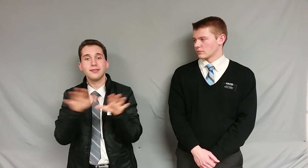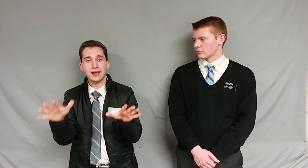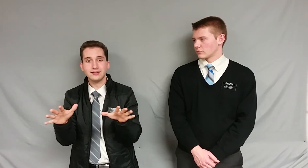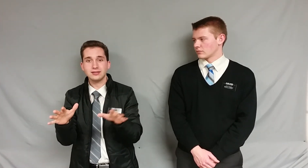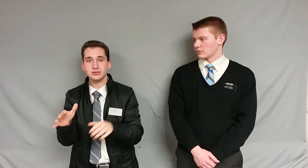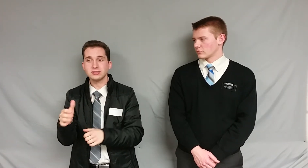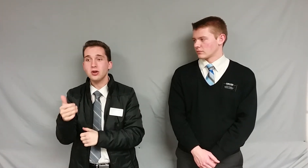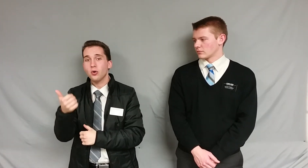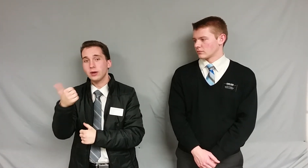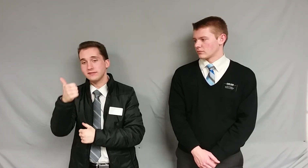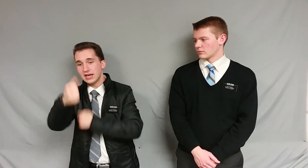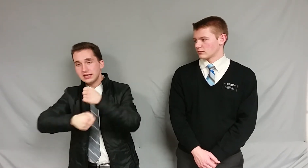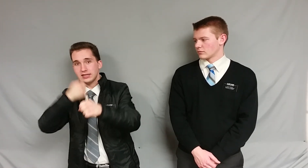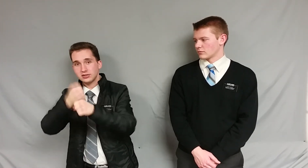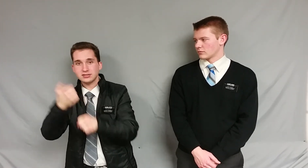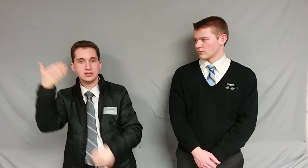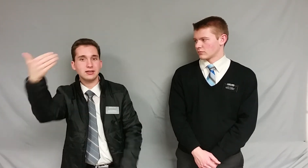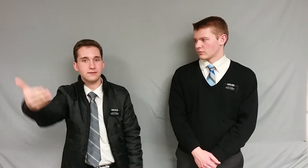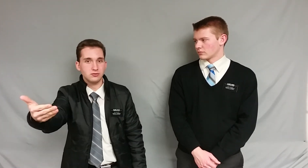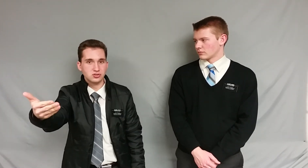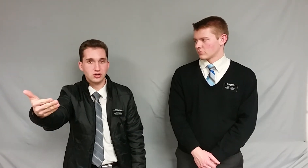and that continues. We have TEN YEAR FUTURE.